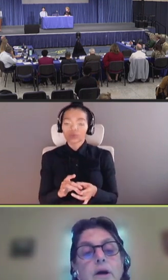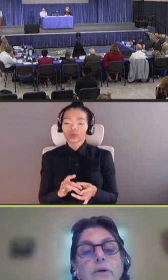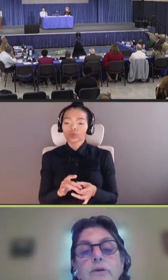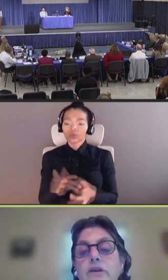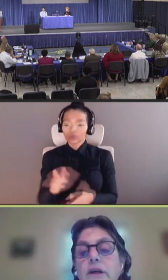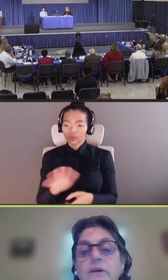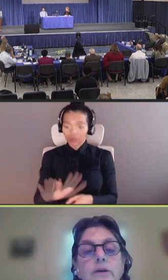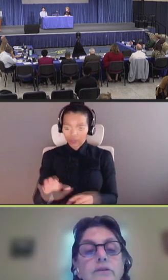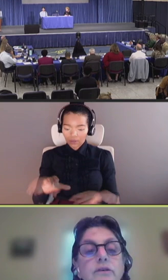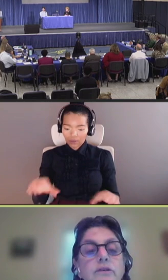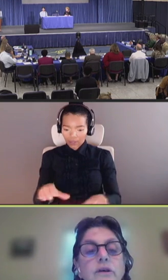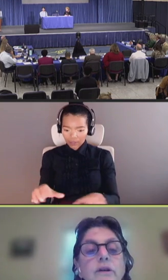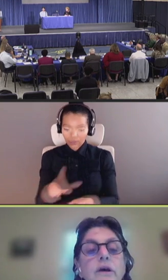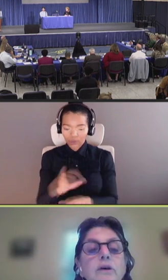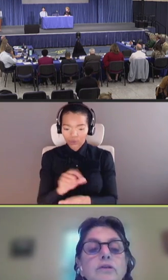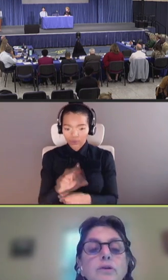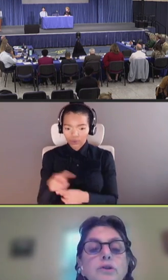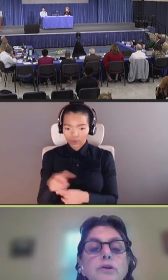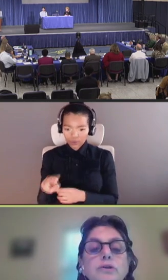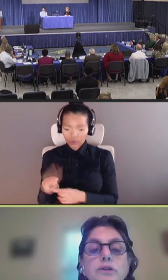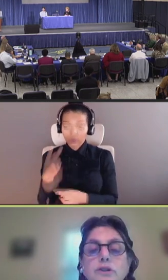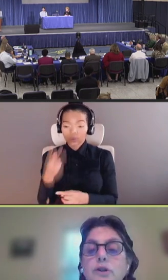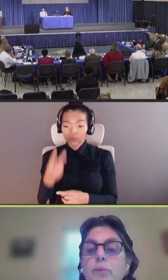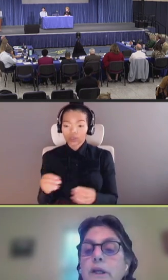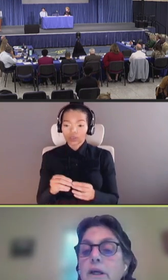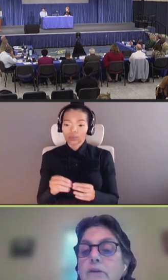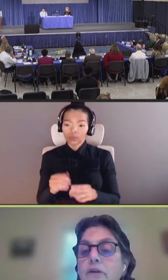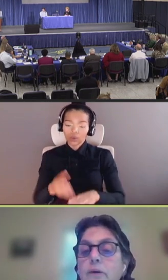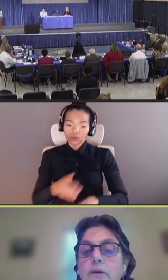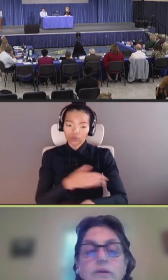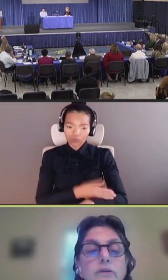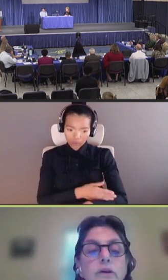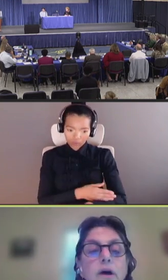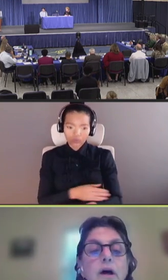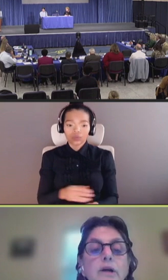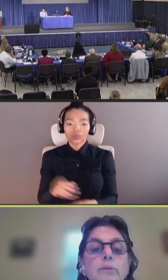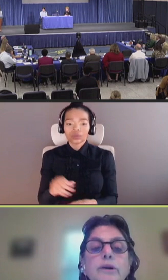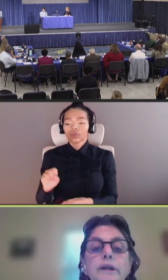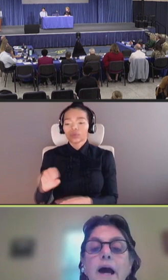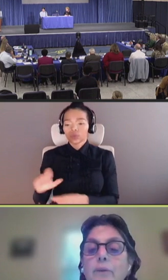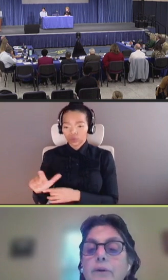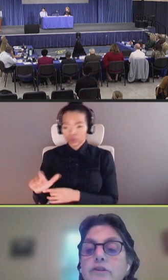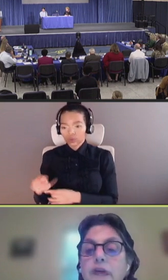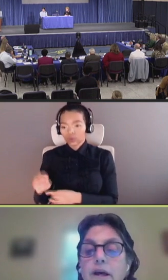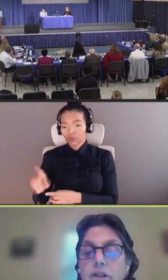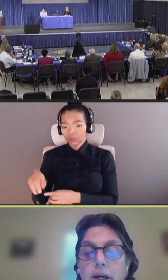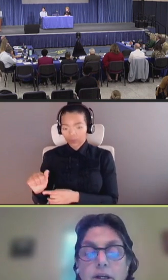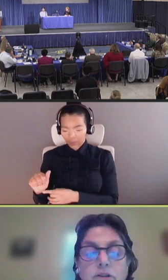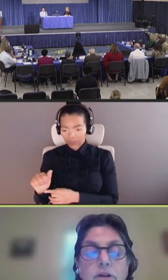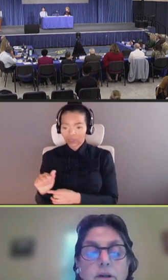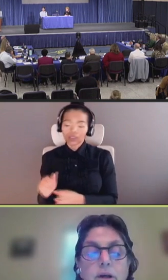you can see increases in social and traditional media focuses, community outreach and education,